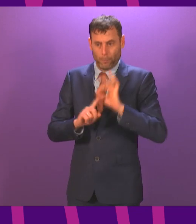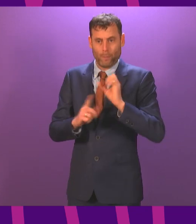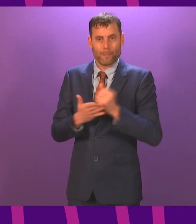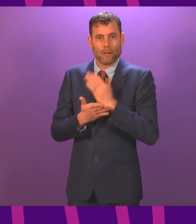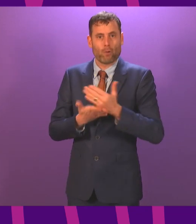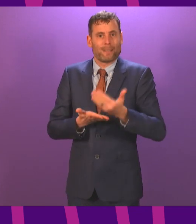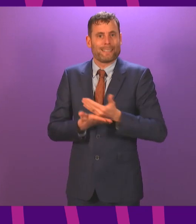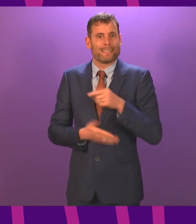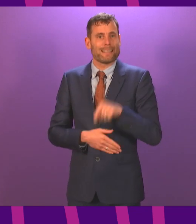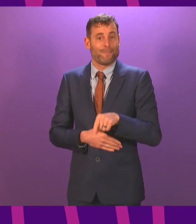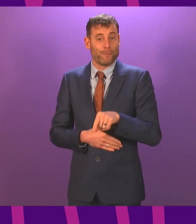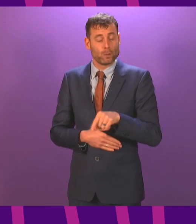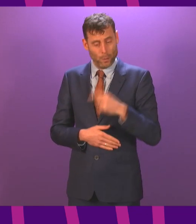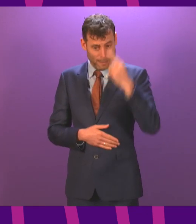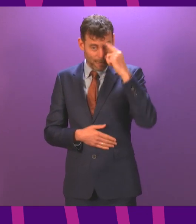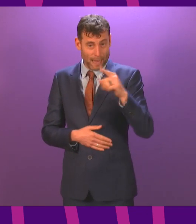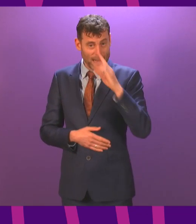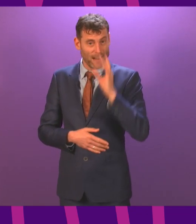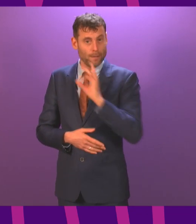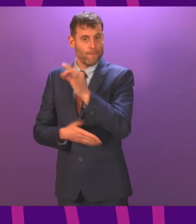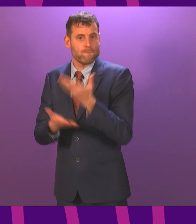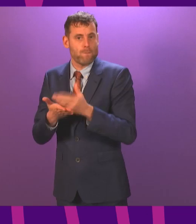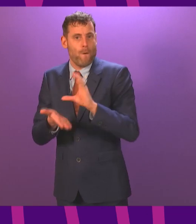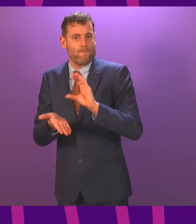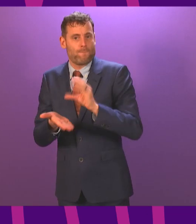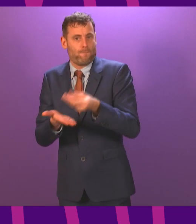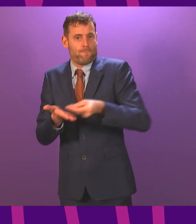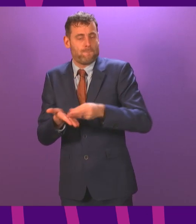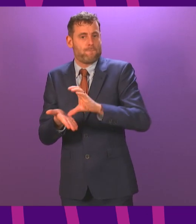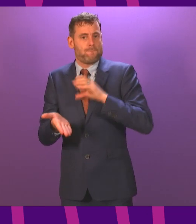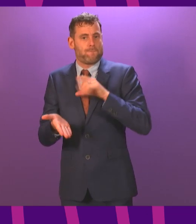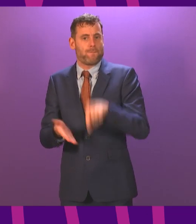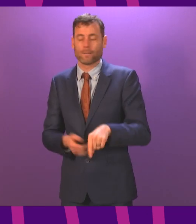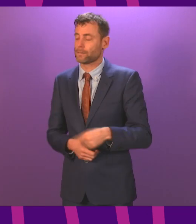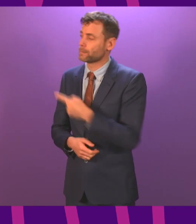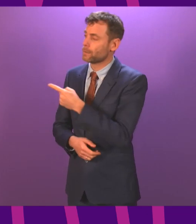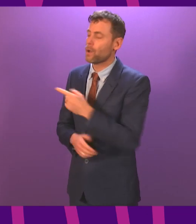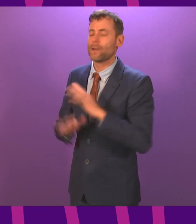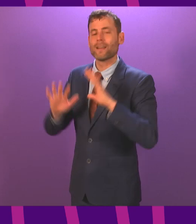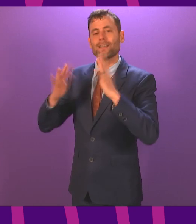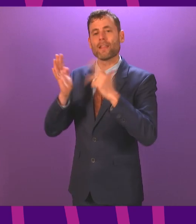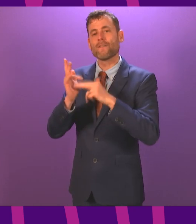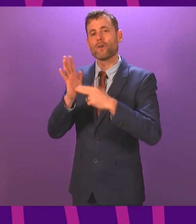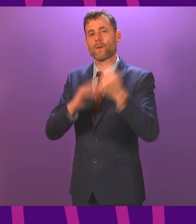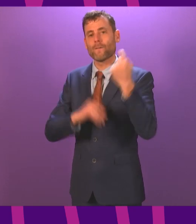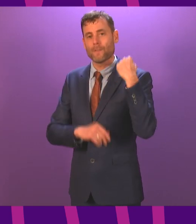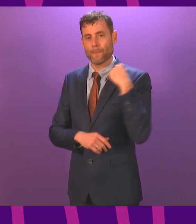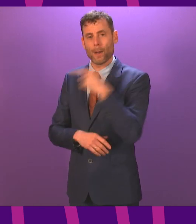Edward Mountain (Highlands and Islands) (Con): On 10 November, the First Minister said that